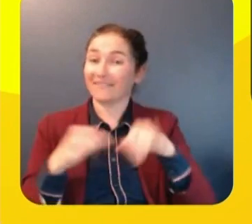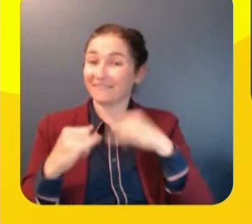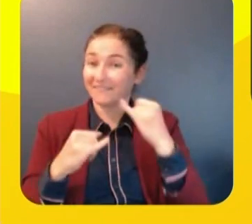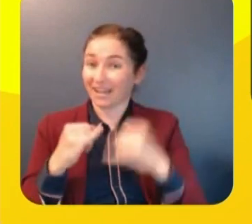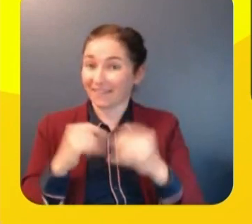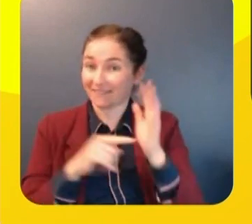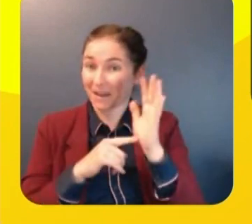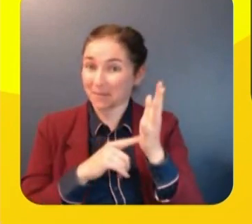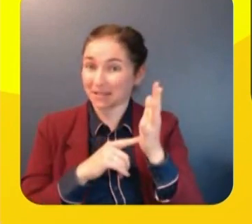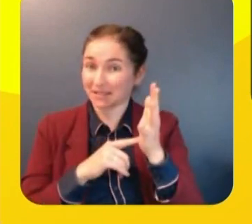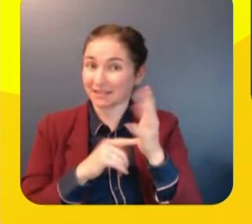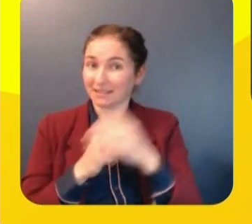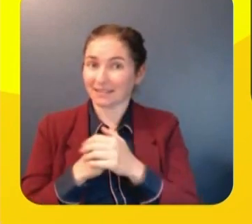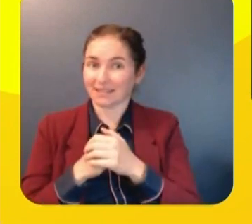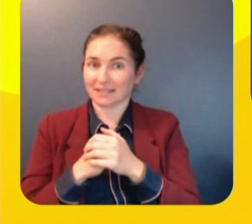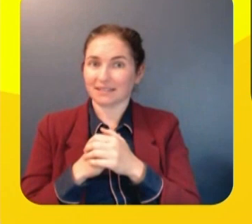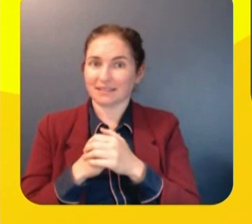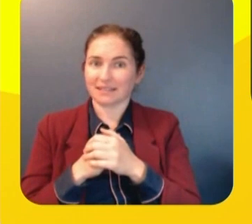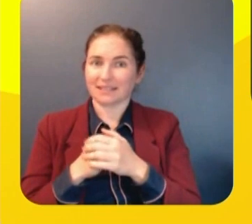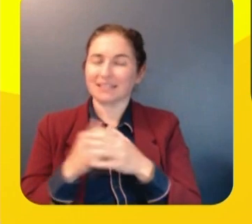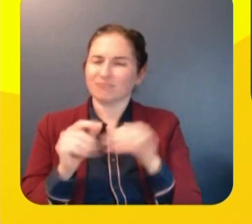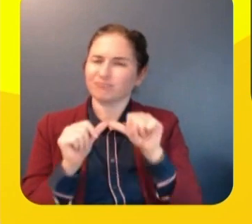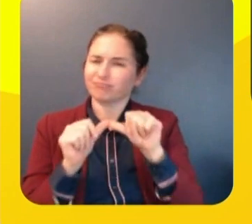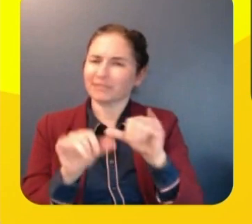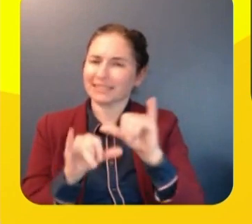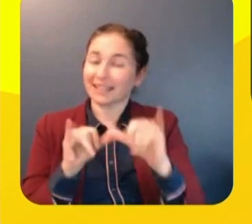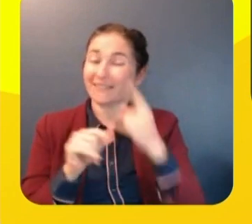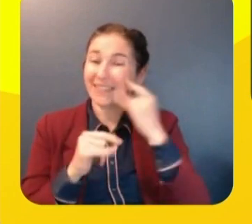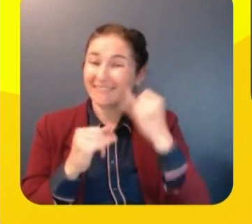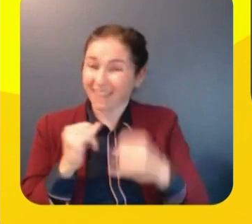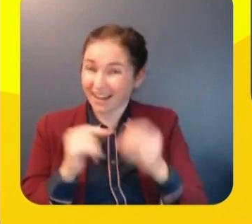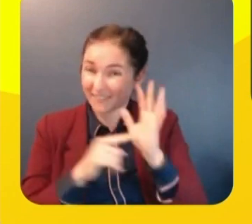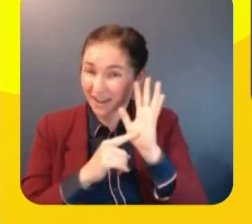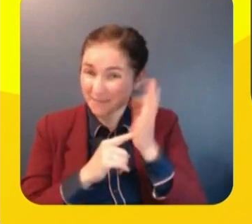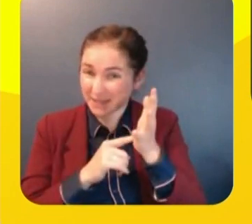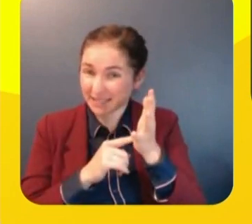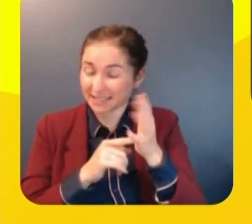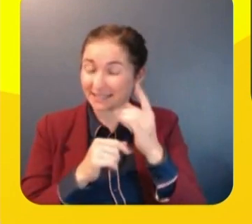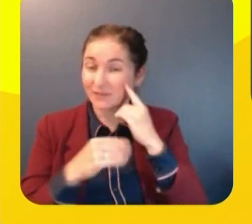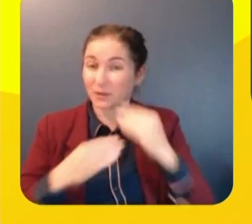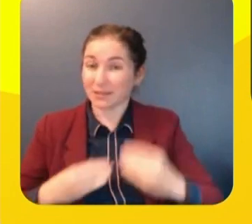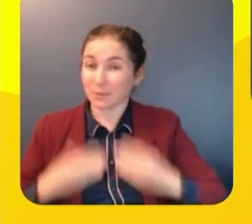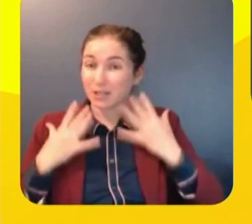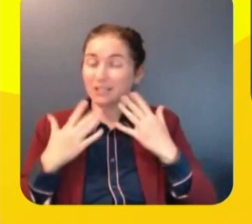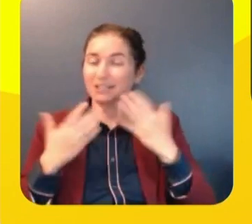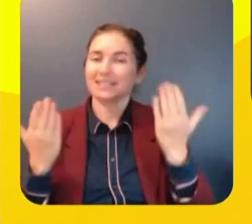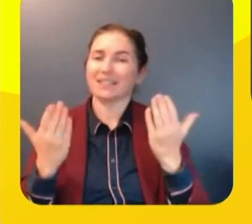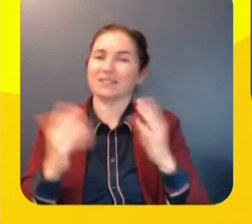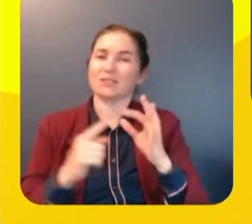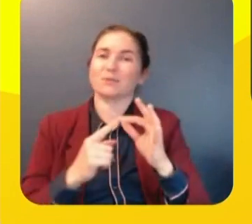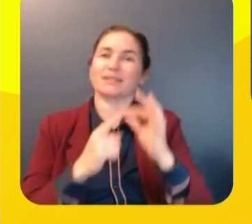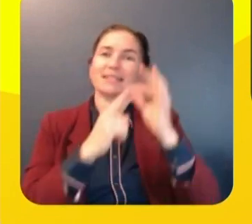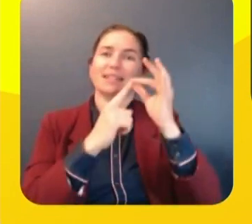stay till (UNKNOWN) final five minutes. For your final five minutes of inspiration, here is the unique Matt Maxey.